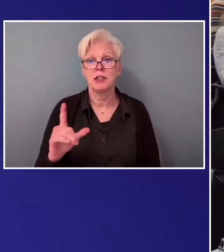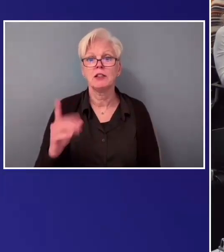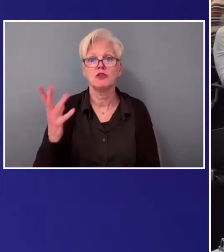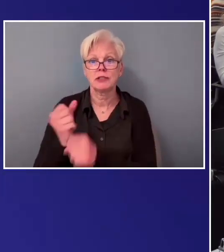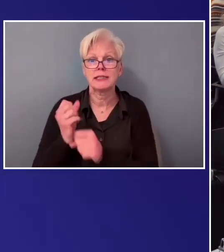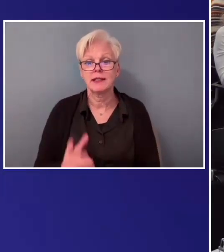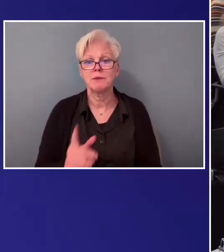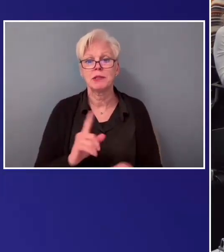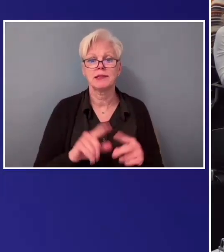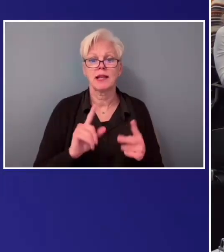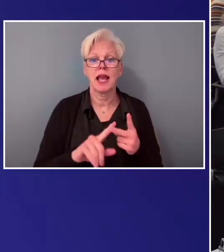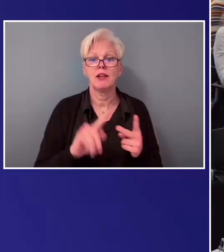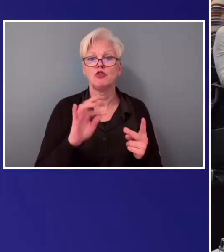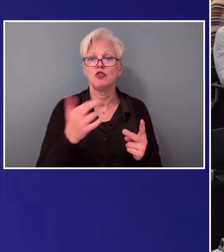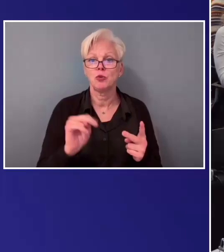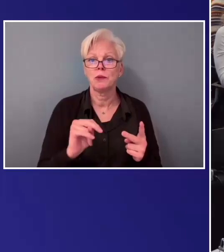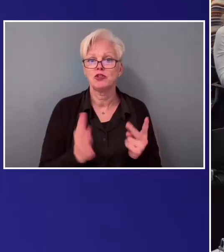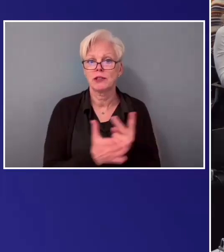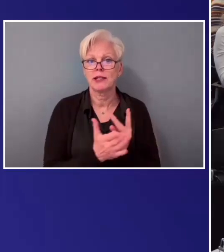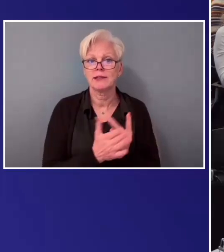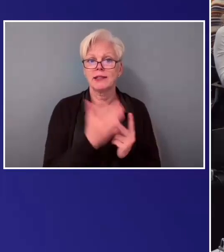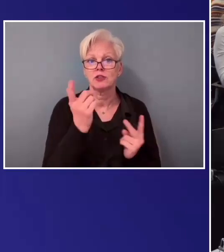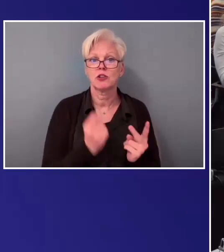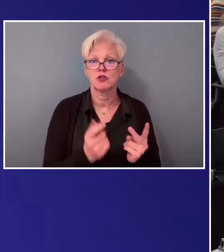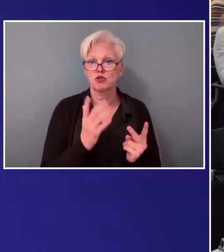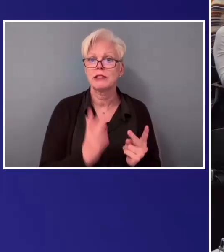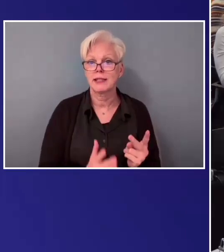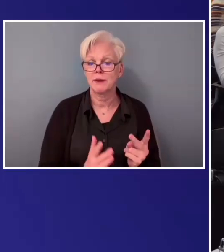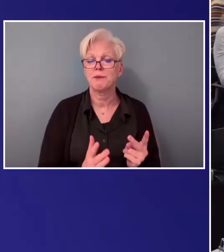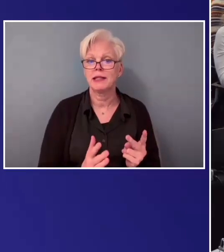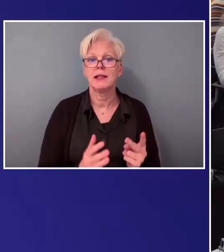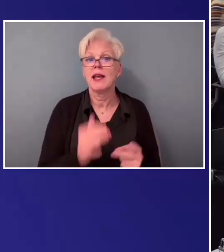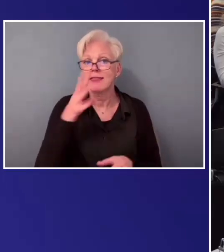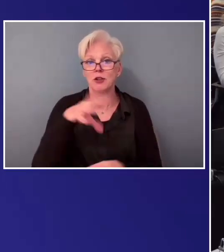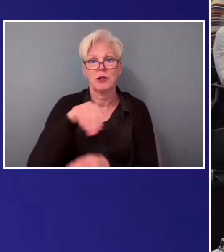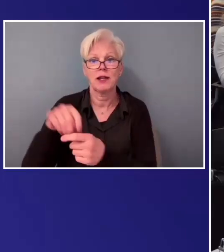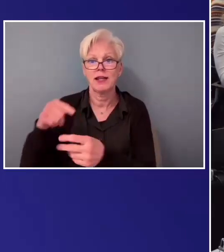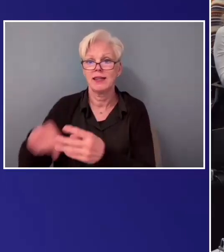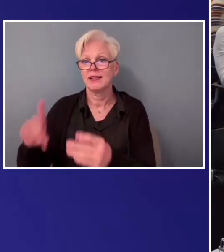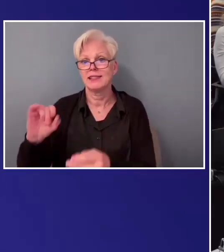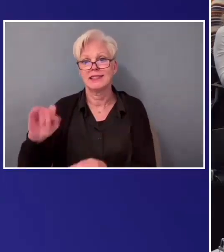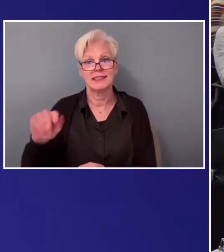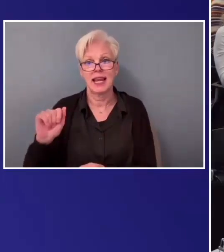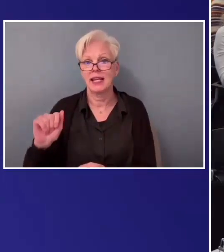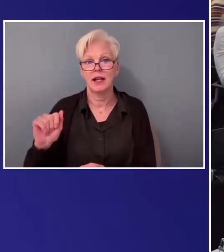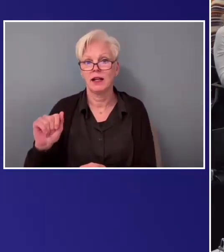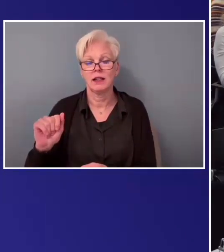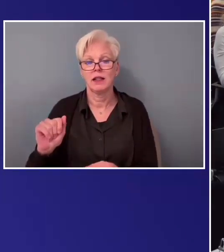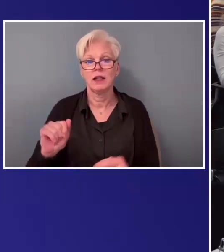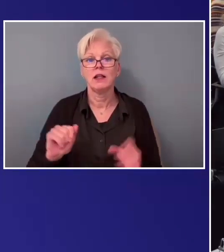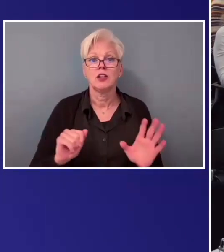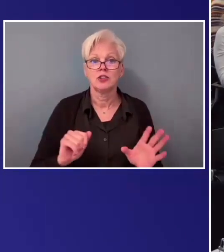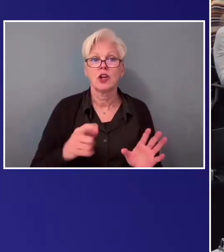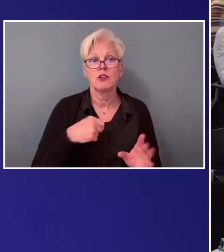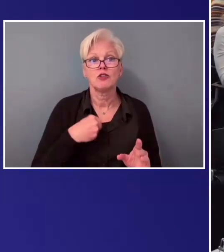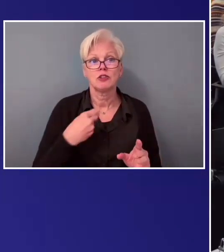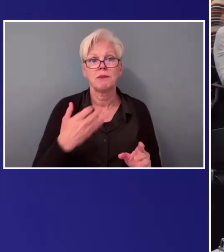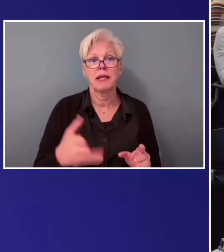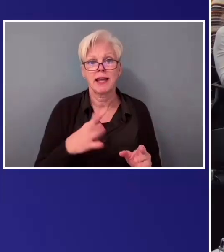they're not factored into this data into themselves. So just want, one, to kind of put that as a comment, not so much as a question.